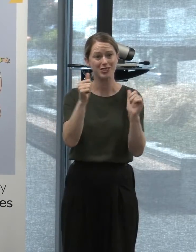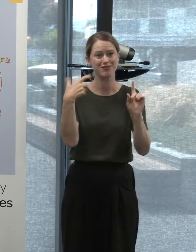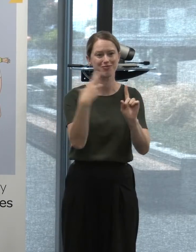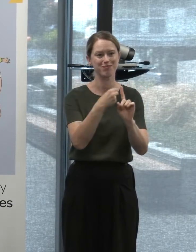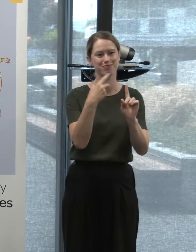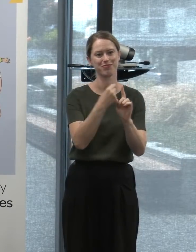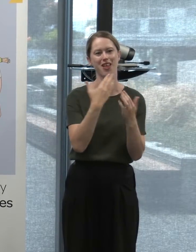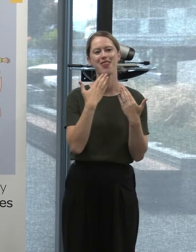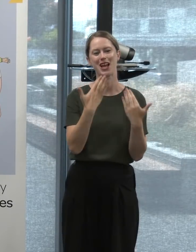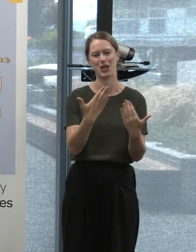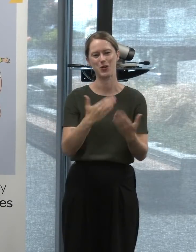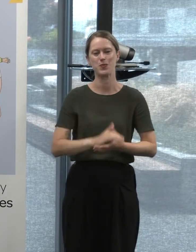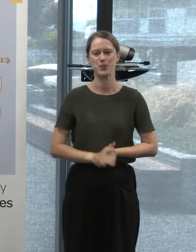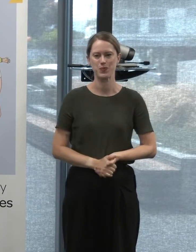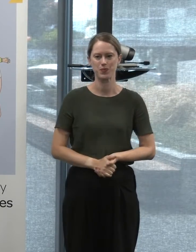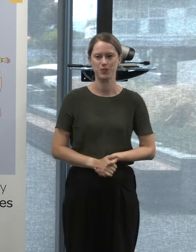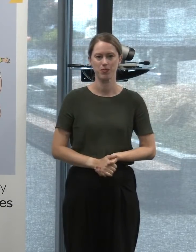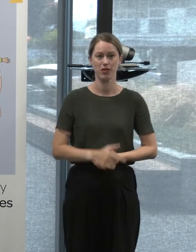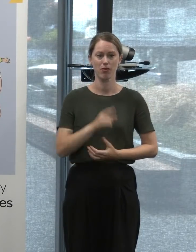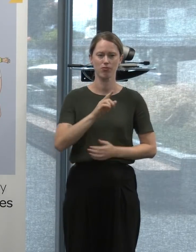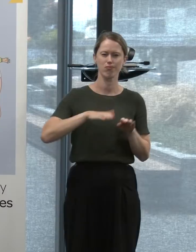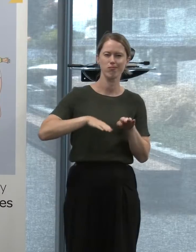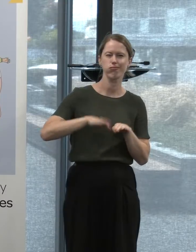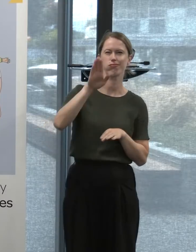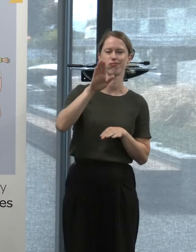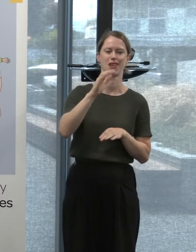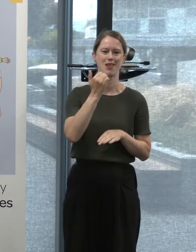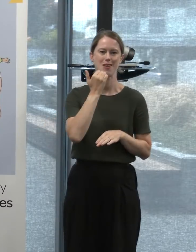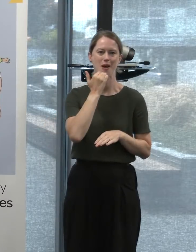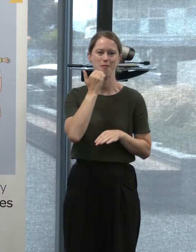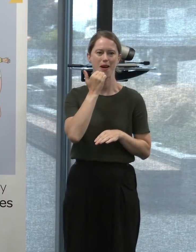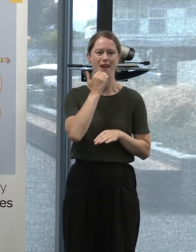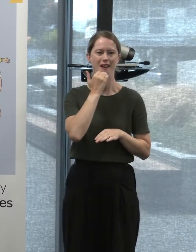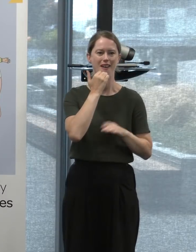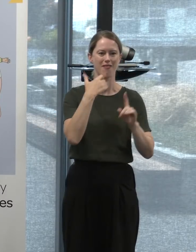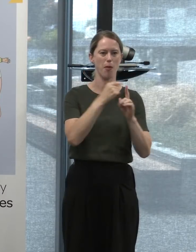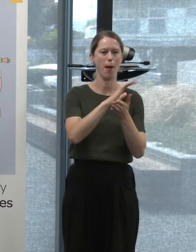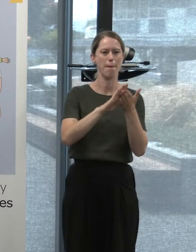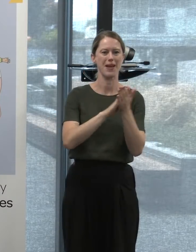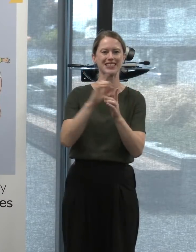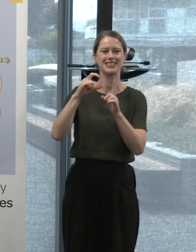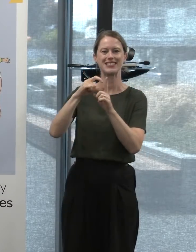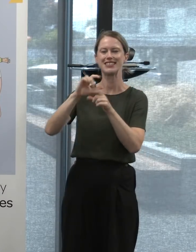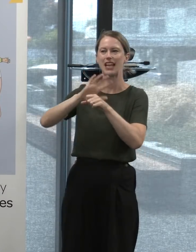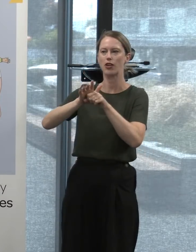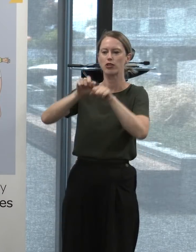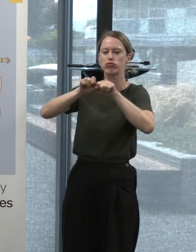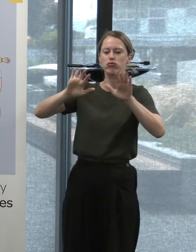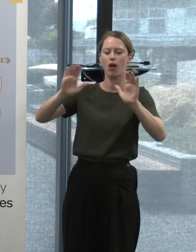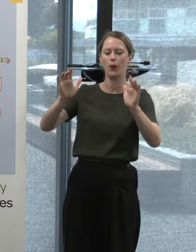communities safe. And to everyone who has done